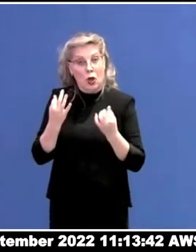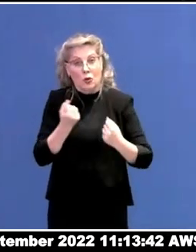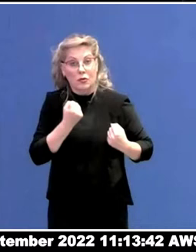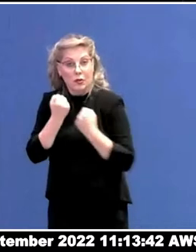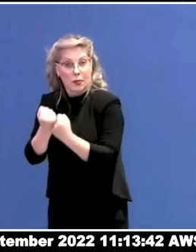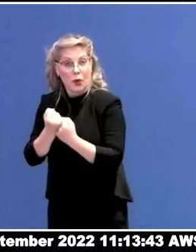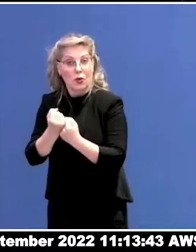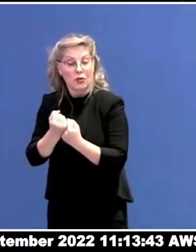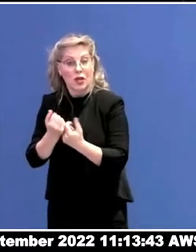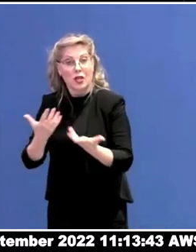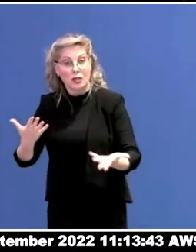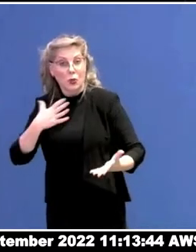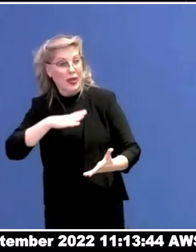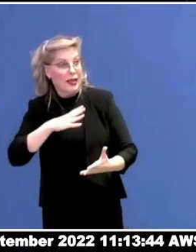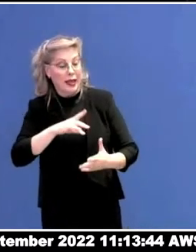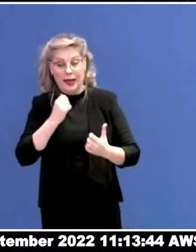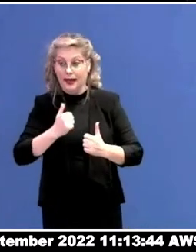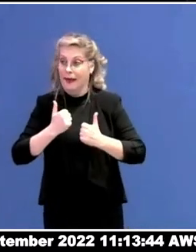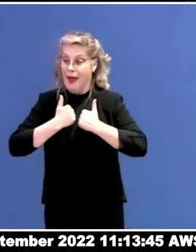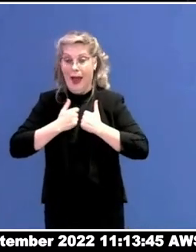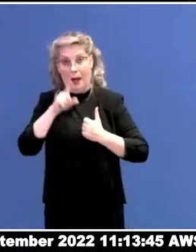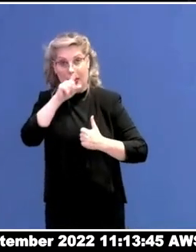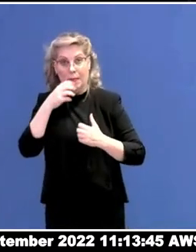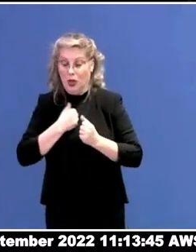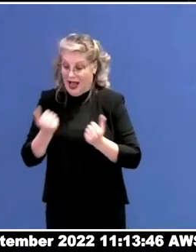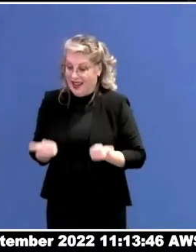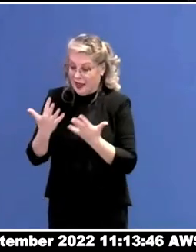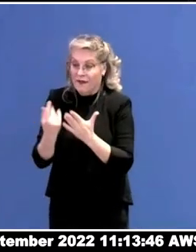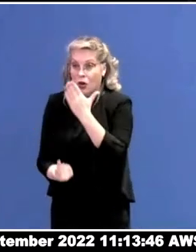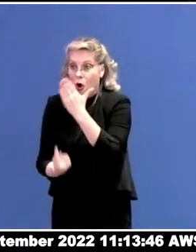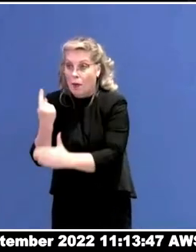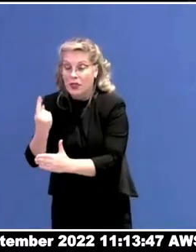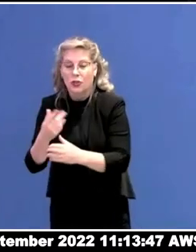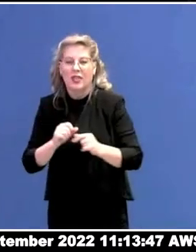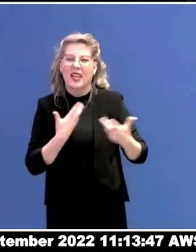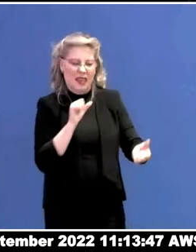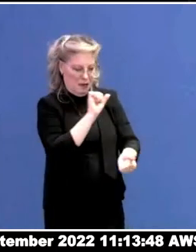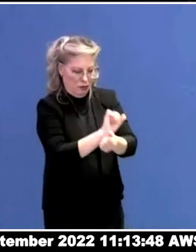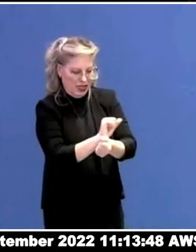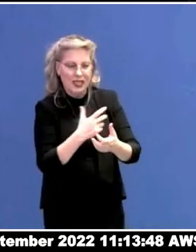opportunities as everyone else and that place is not so much about punitive but about rehabilitation and restorative justice.